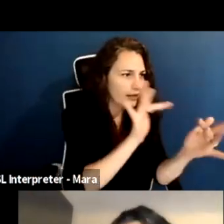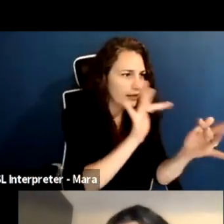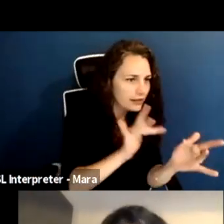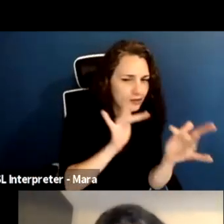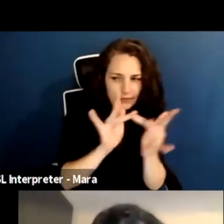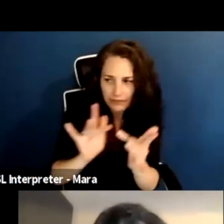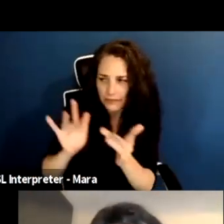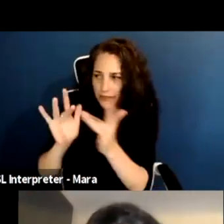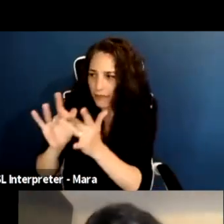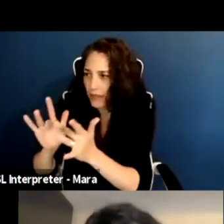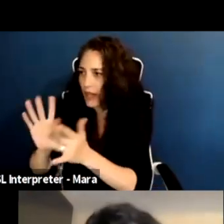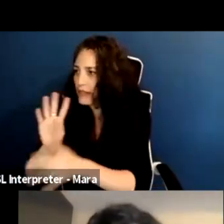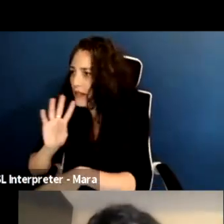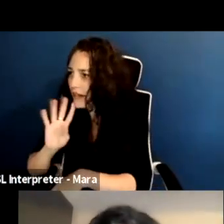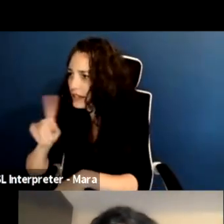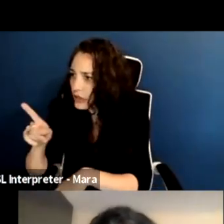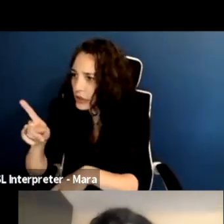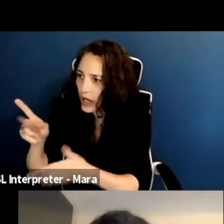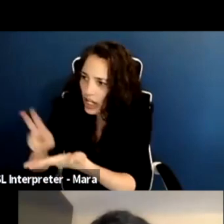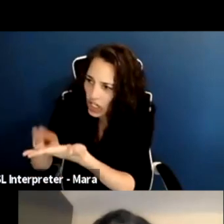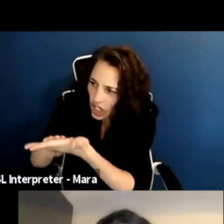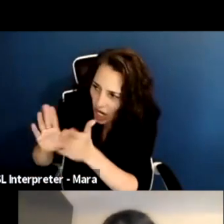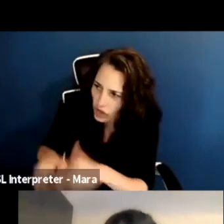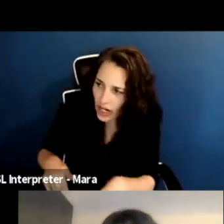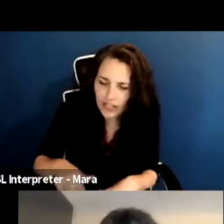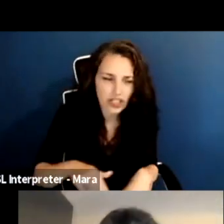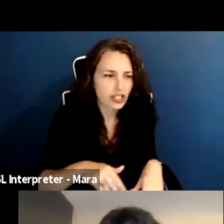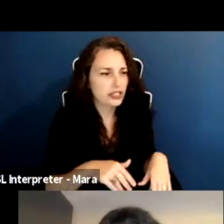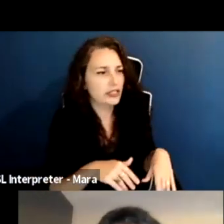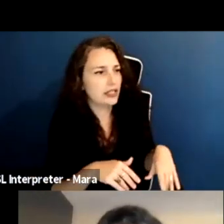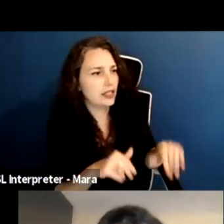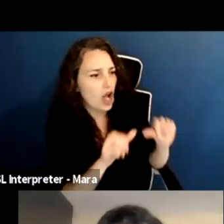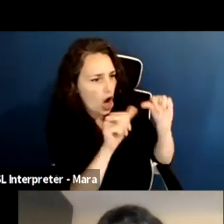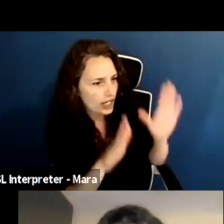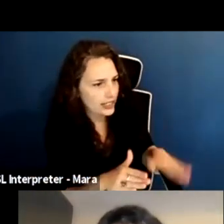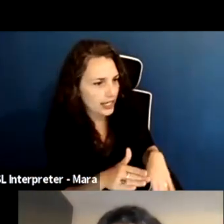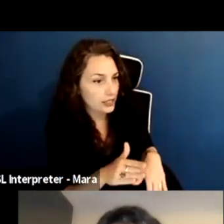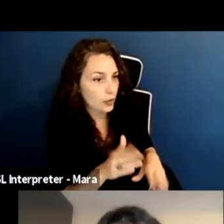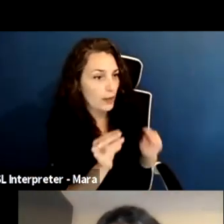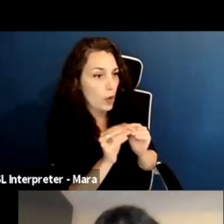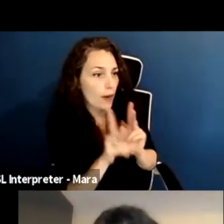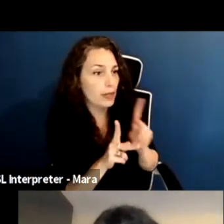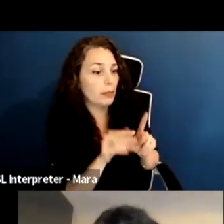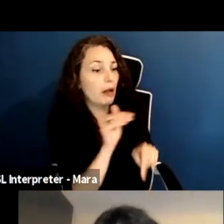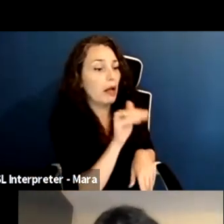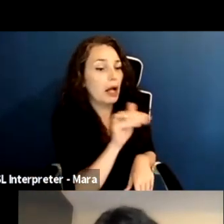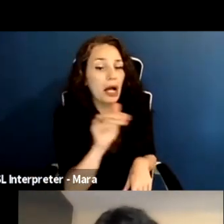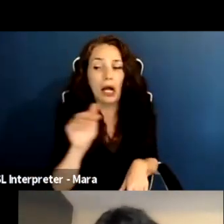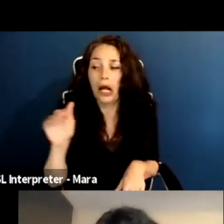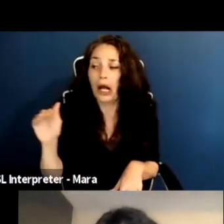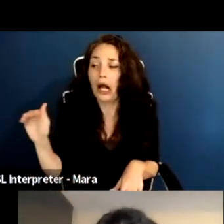it kind of puts some fire under them. So it helped with our project, it really did. And they were very courteous and kind